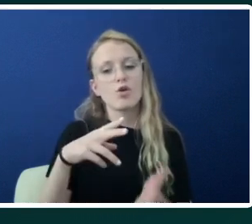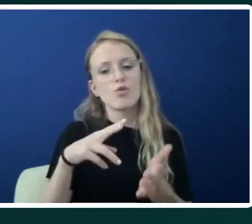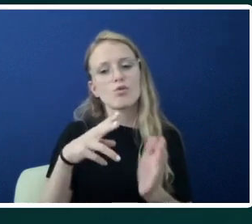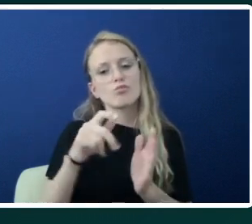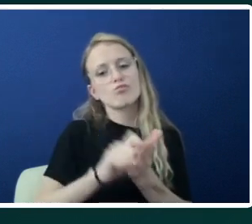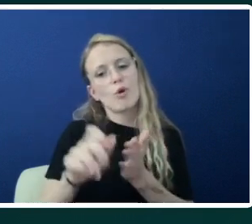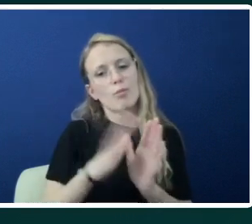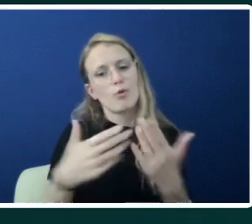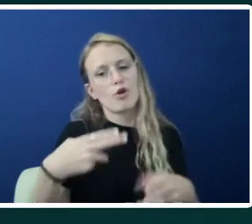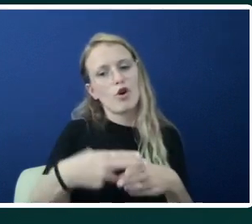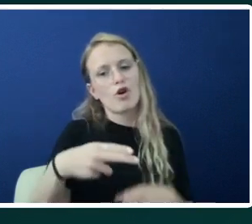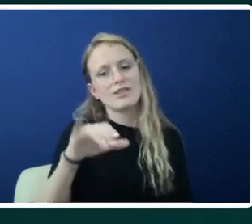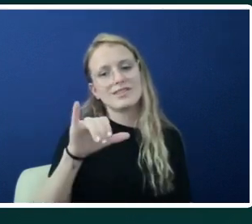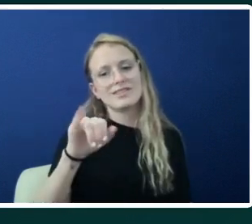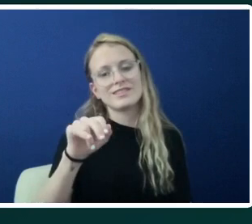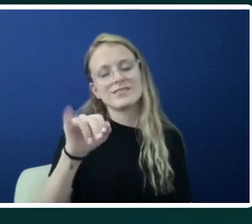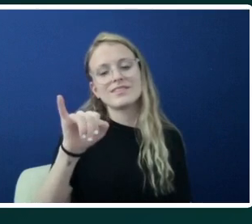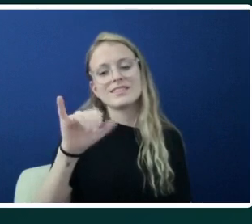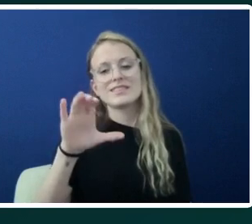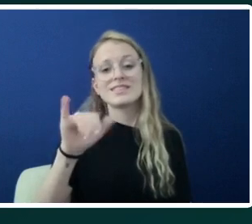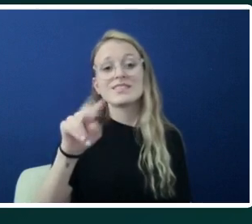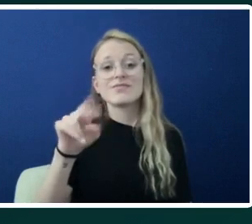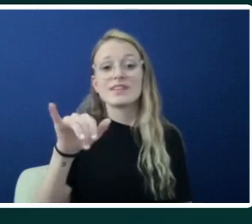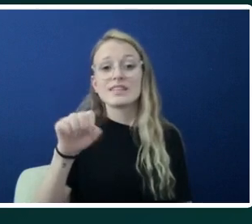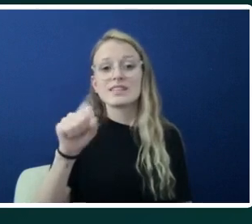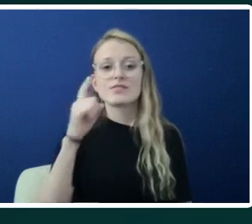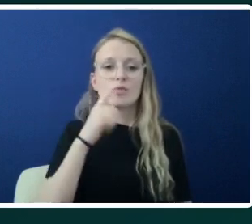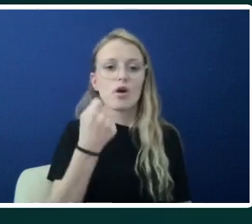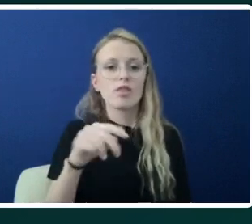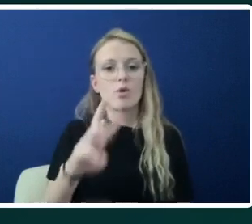we argue that every teacher is a civics teacher. No matter what grade level, no matter what subject